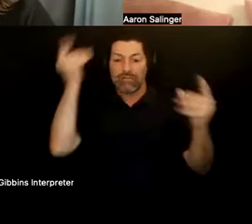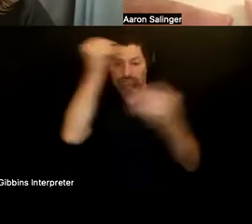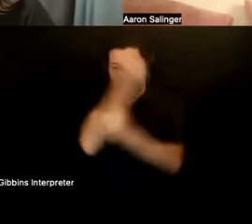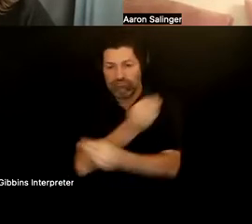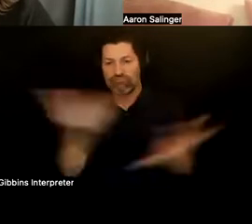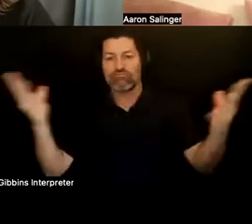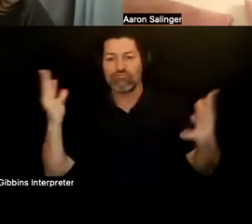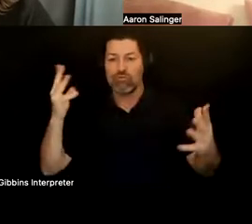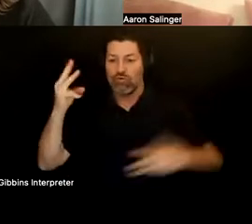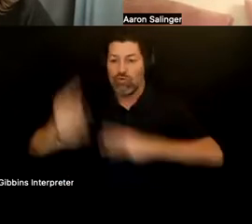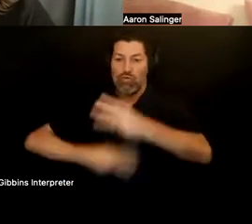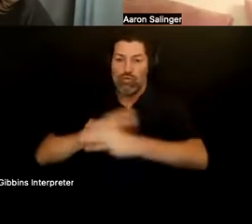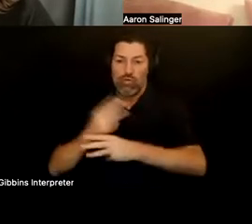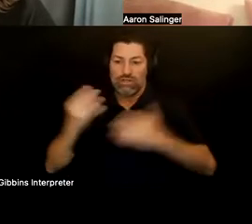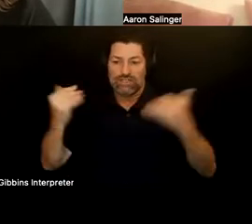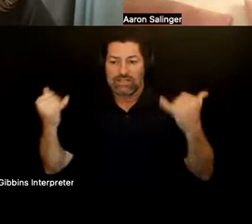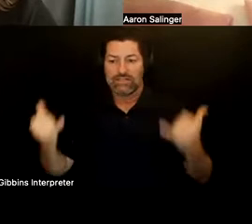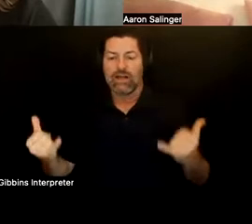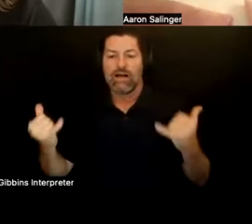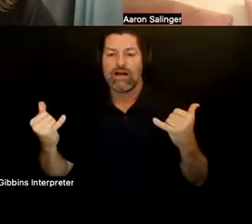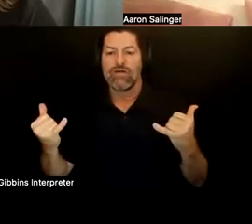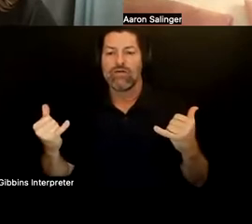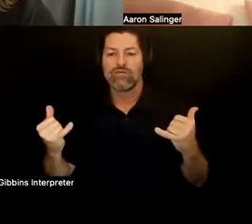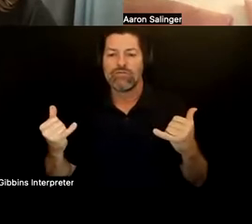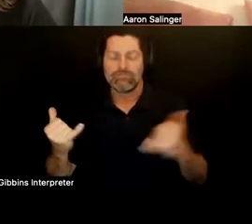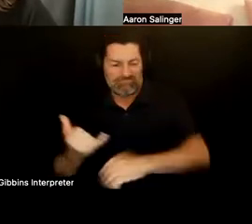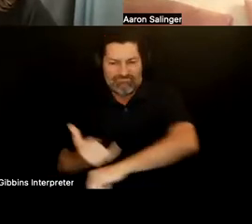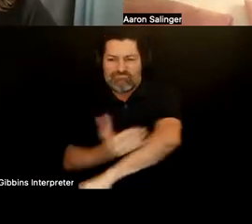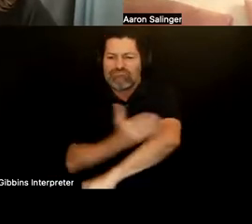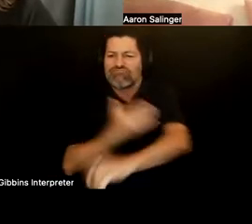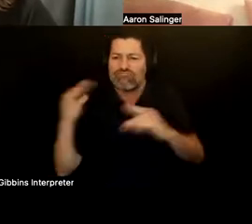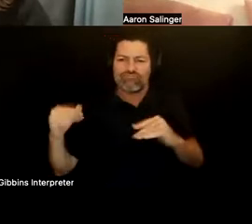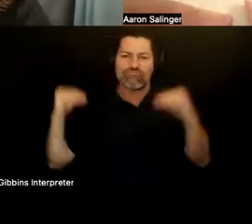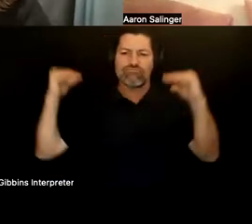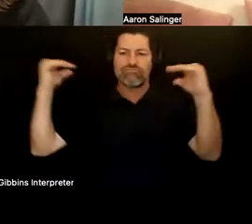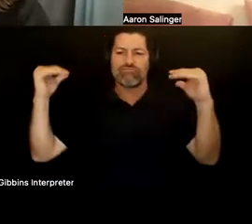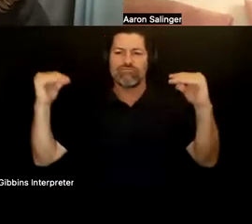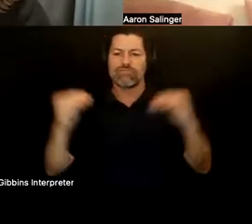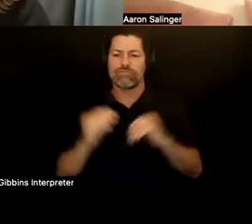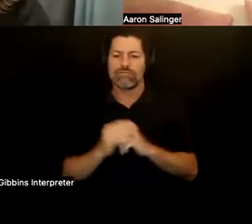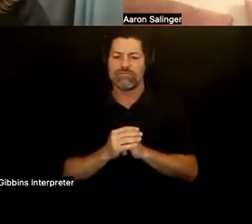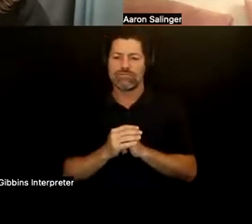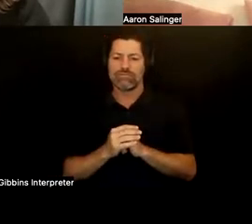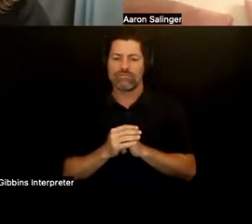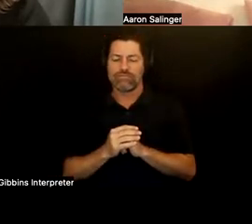to to an elevated state. 19:49:45 And so there's this idea that that